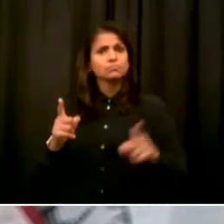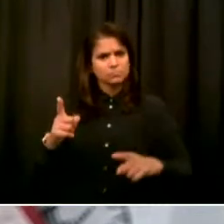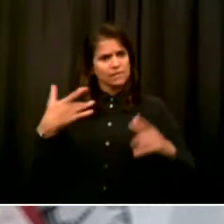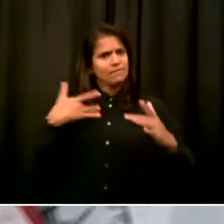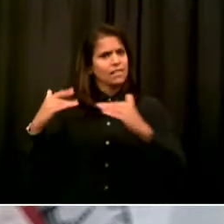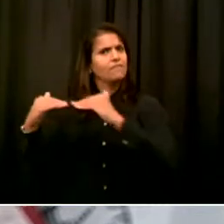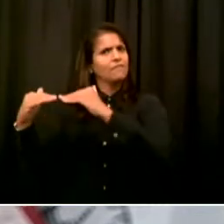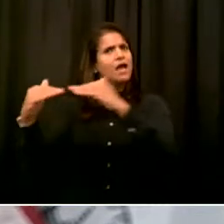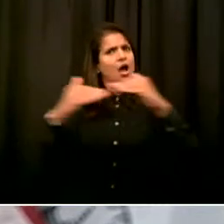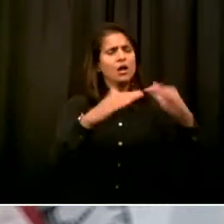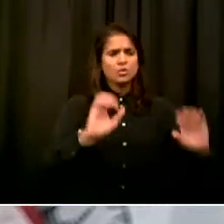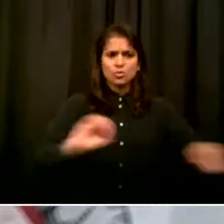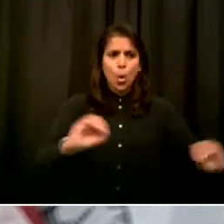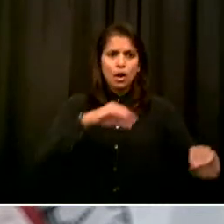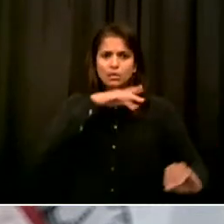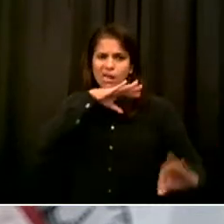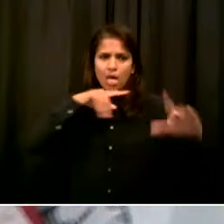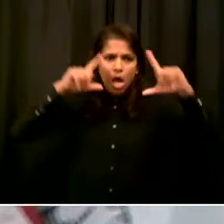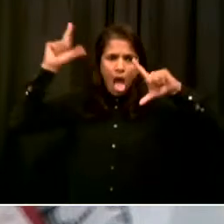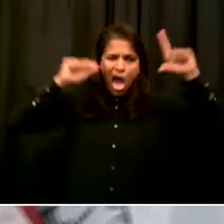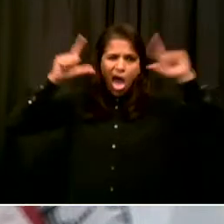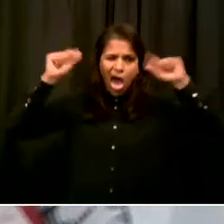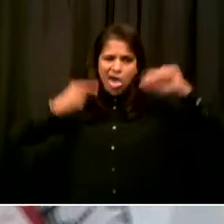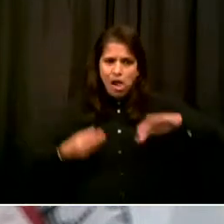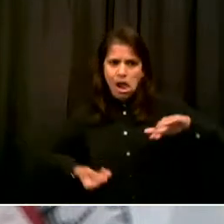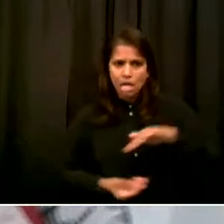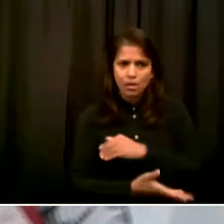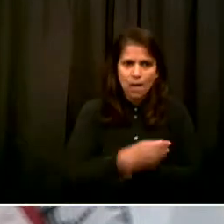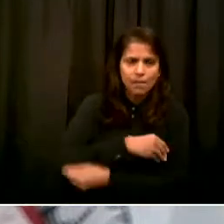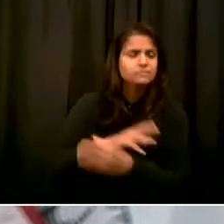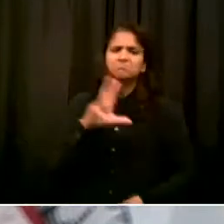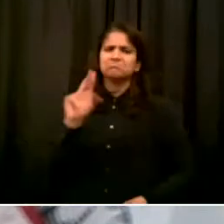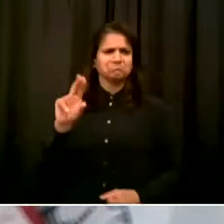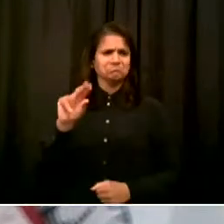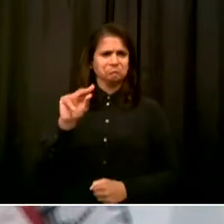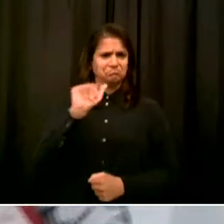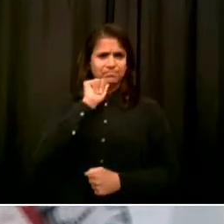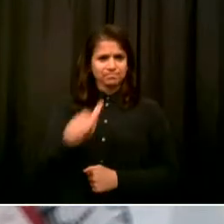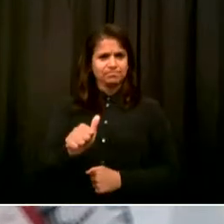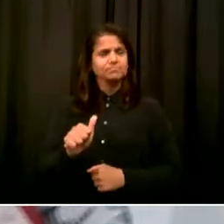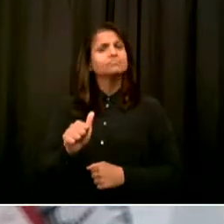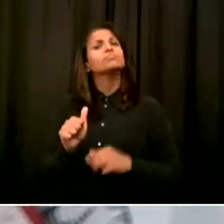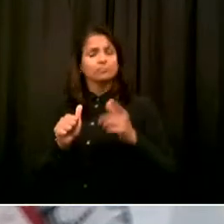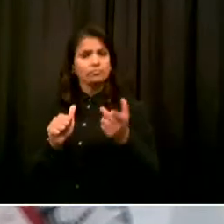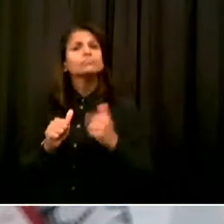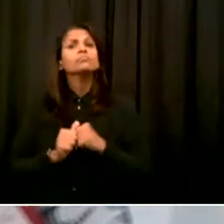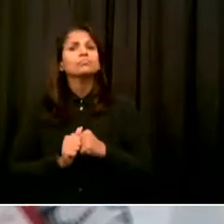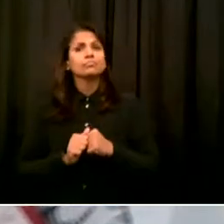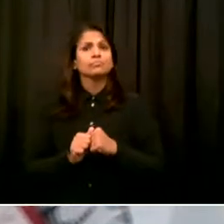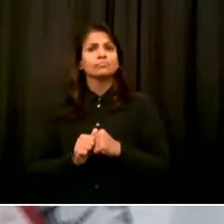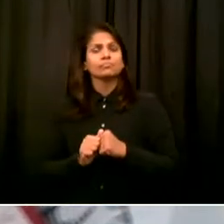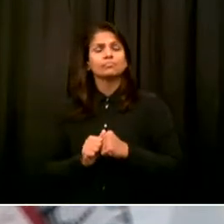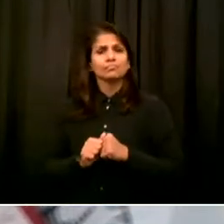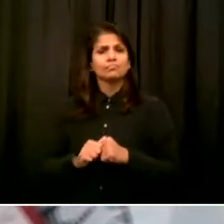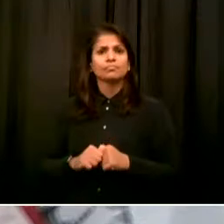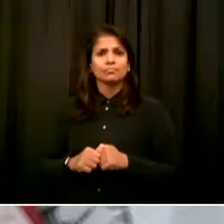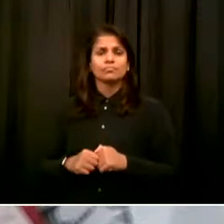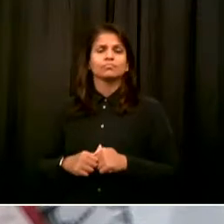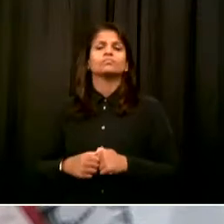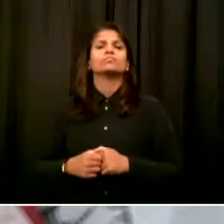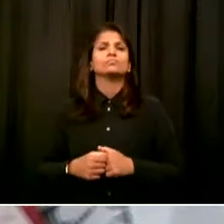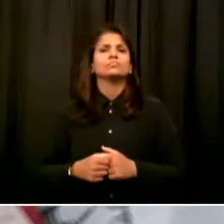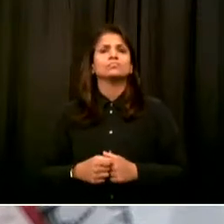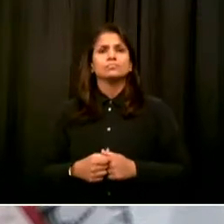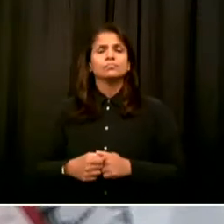ABSENTEE BALLOTS.